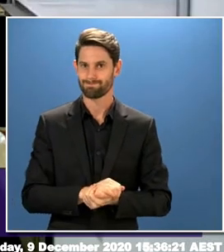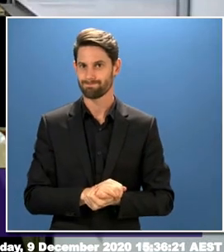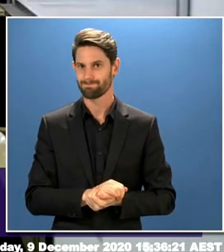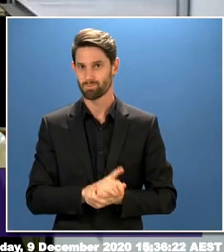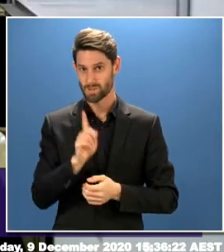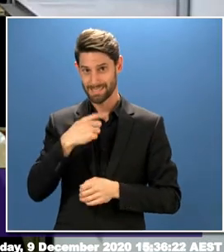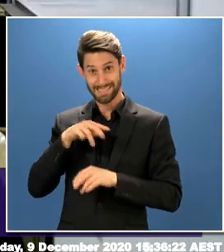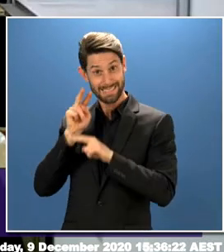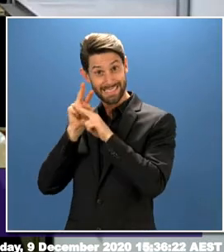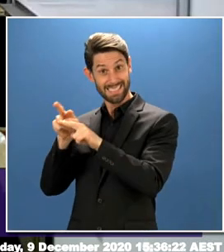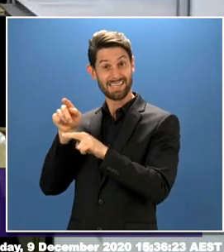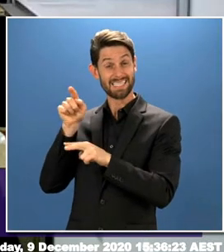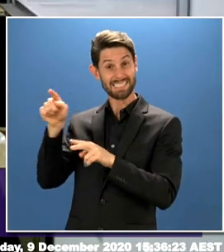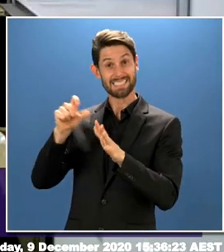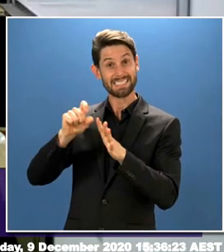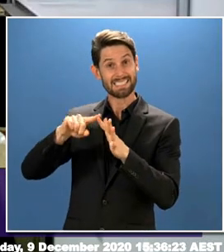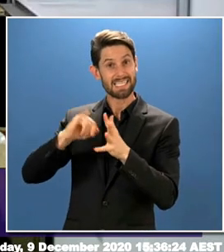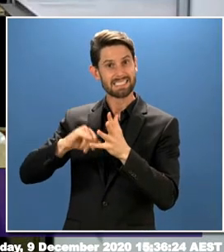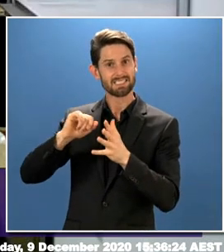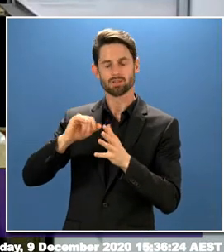fundamental philosophy and principles of choice and control and